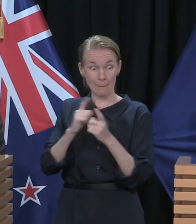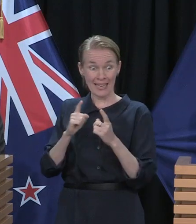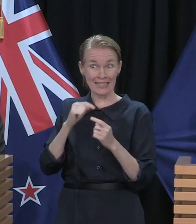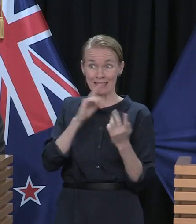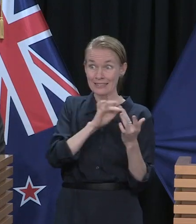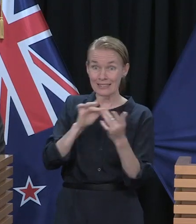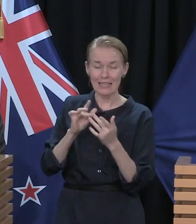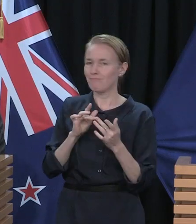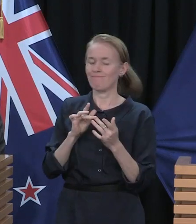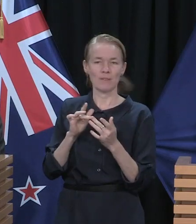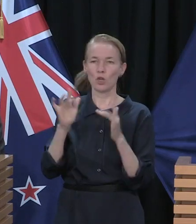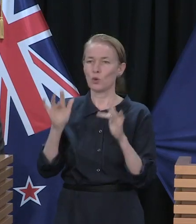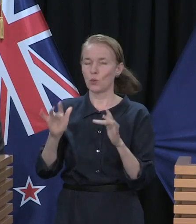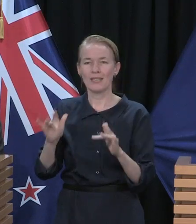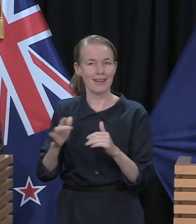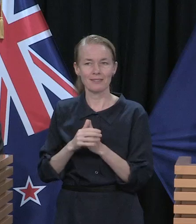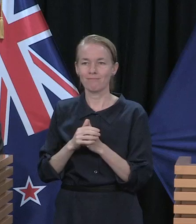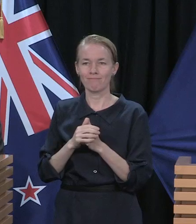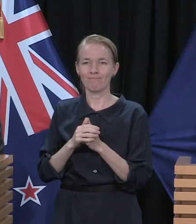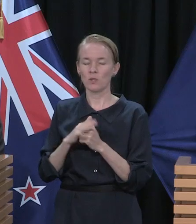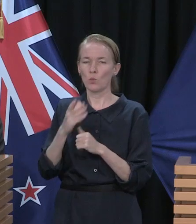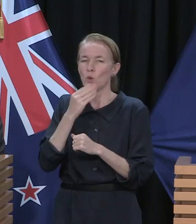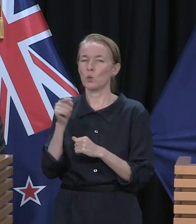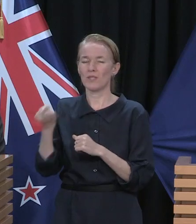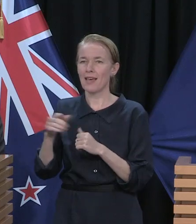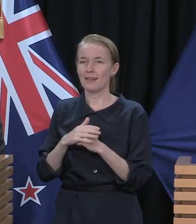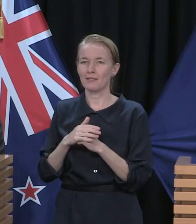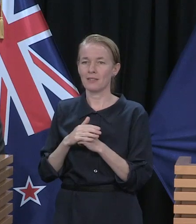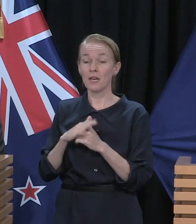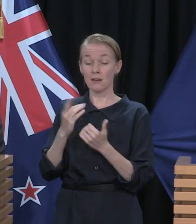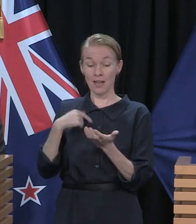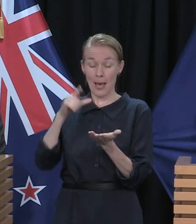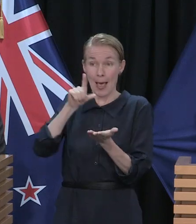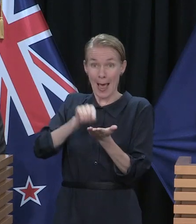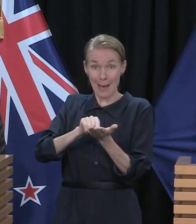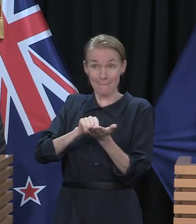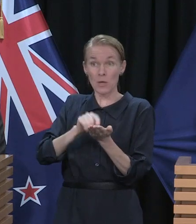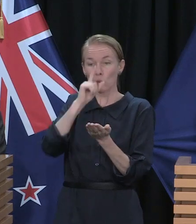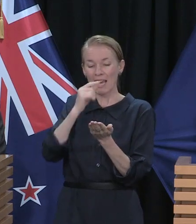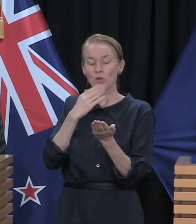think we need to see our numbers coming up before we using the push note cases. But